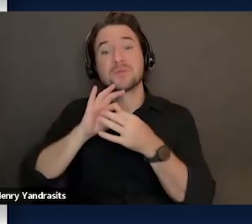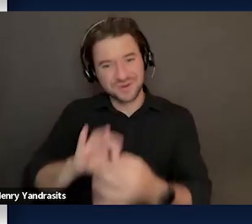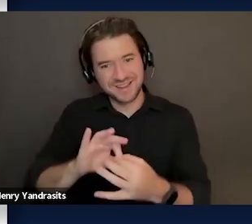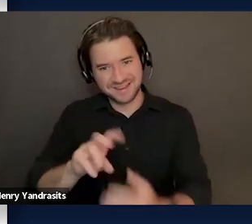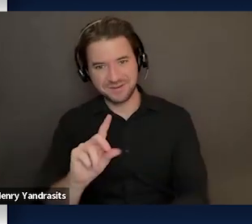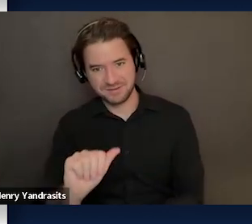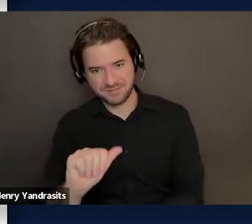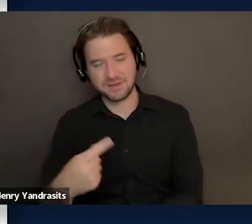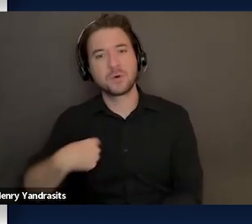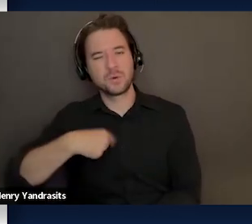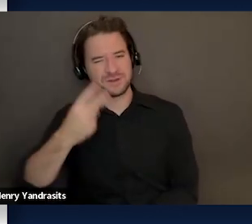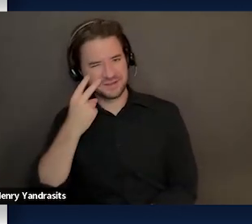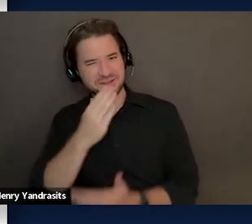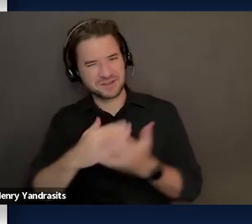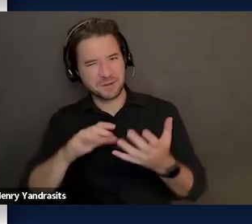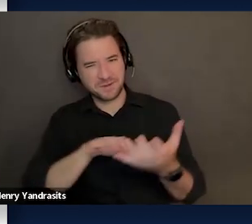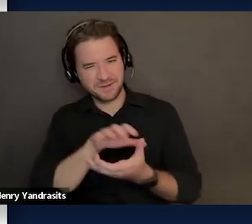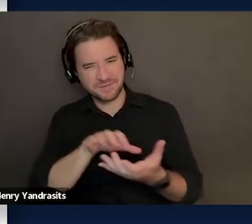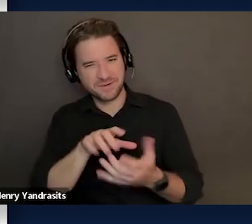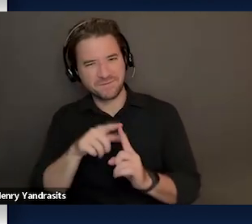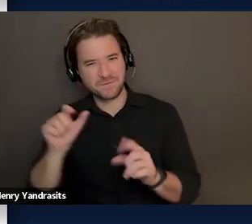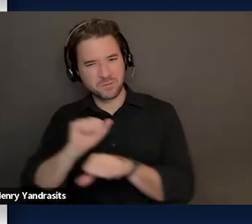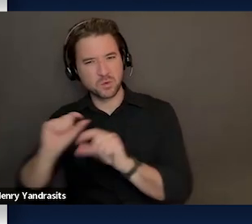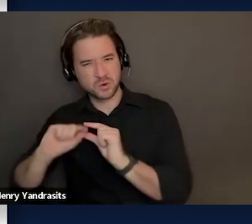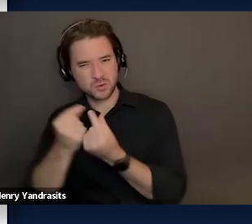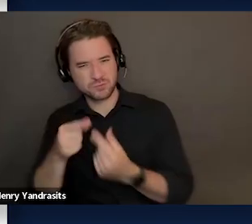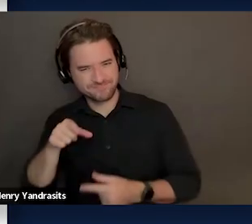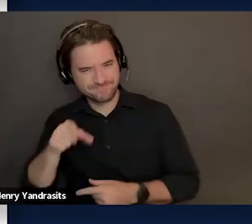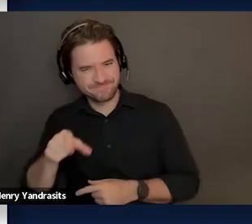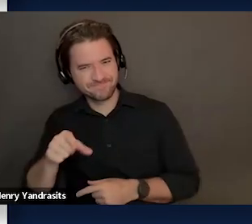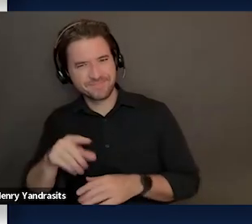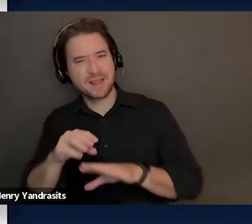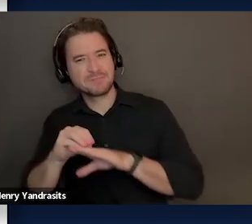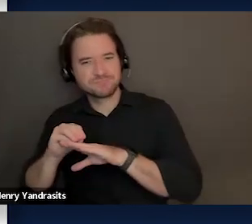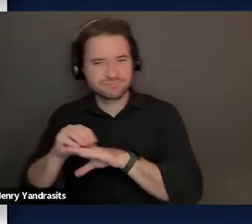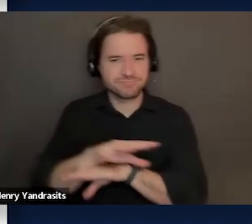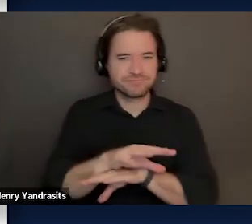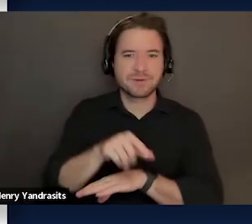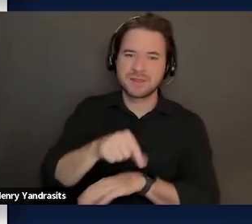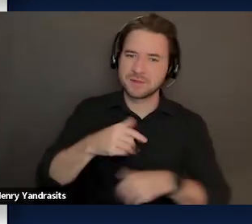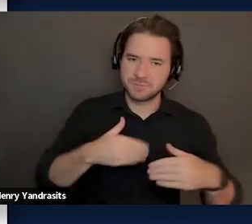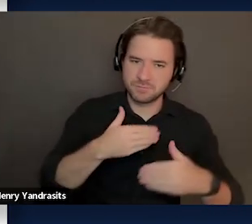So we can see here that there is some confusion on the workgroup's part that is kind of getting projected into the process.